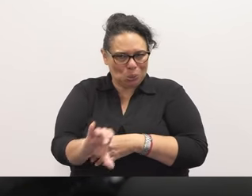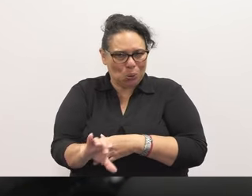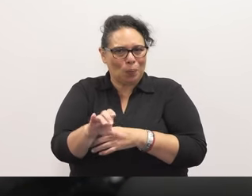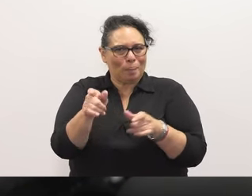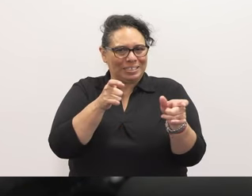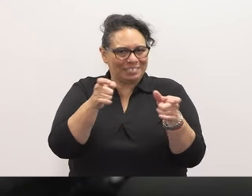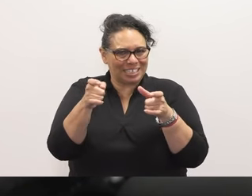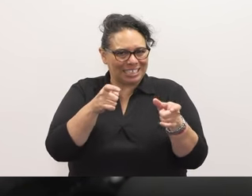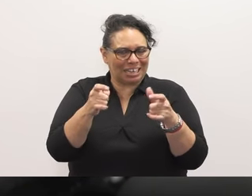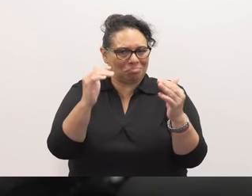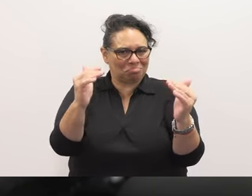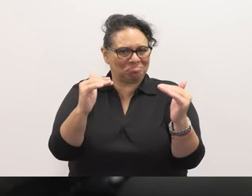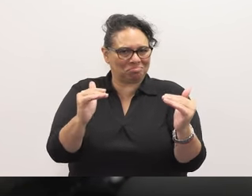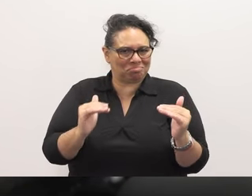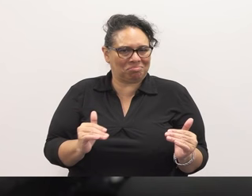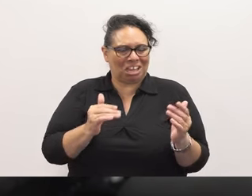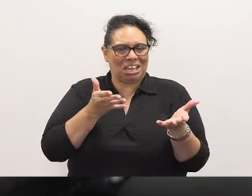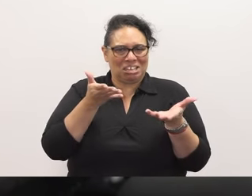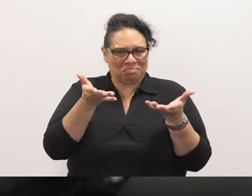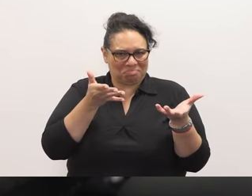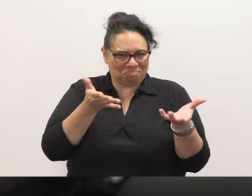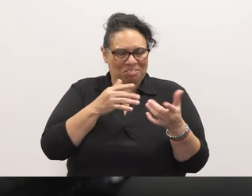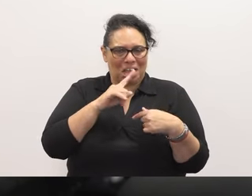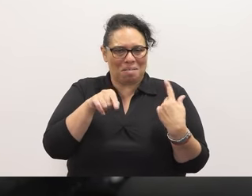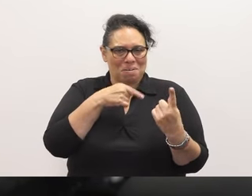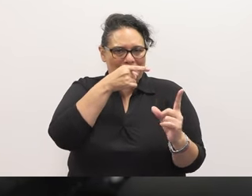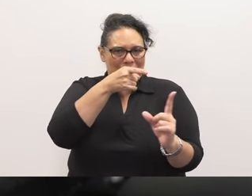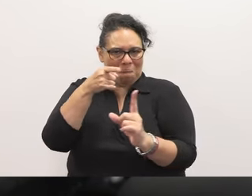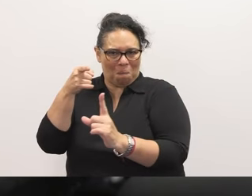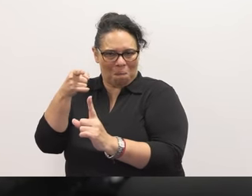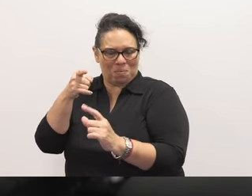in the conversation about goals and guardrails.